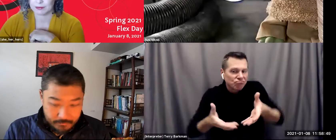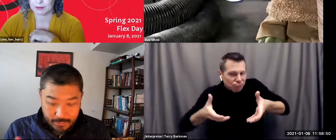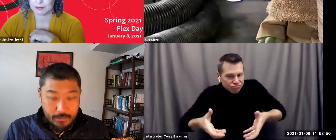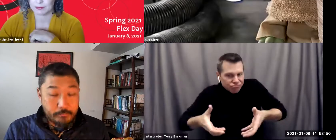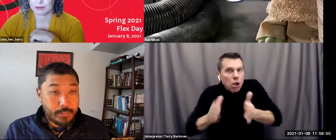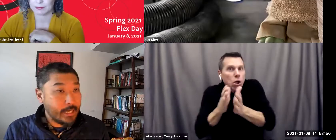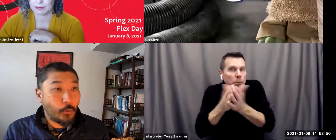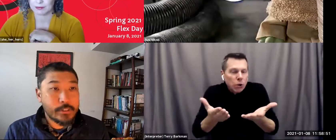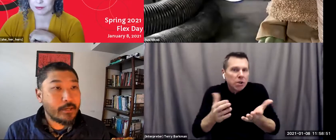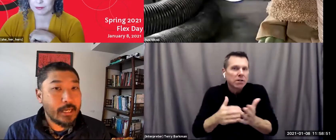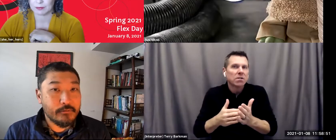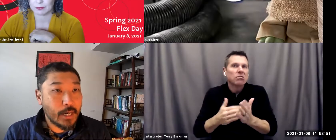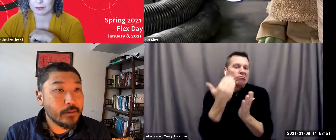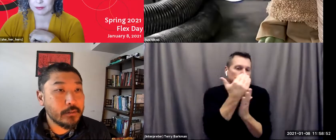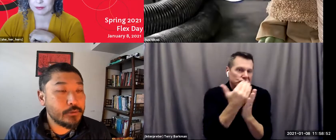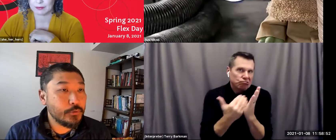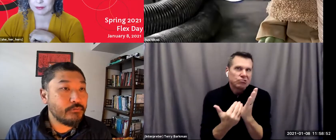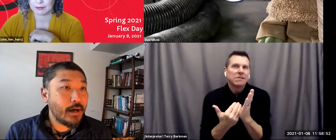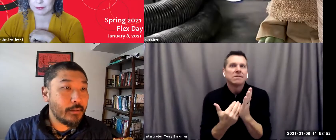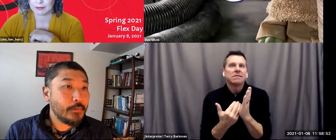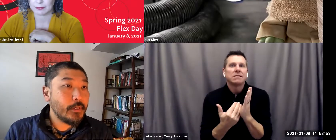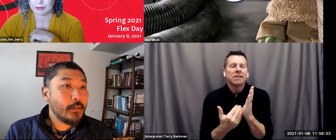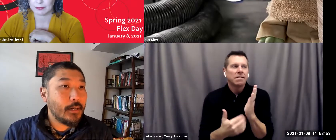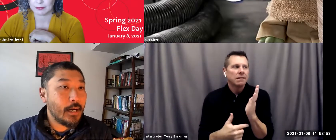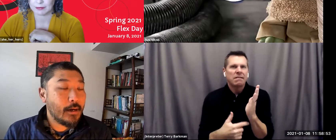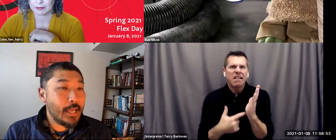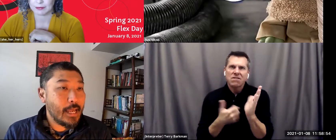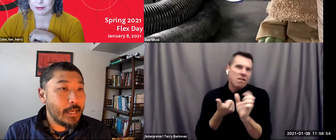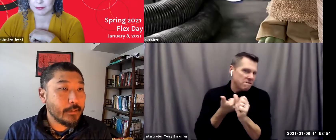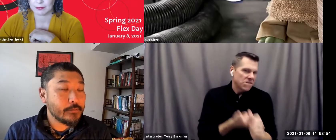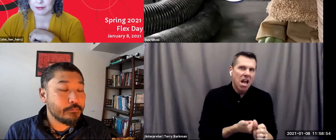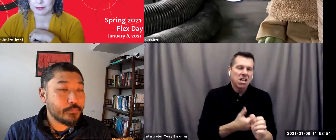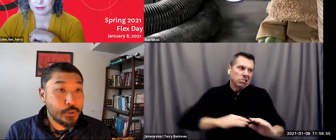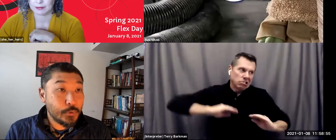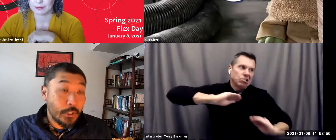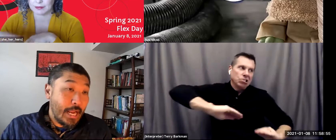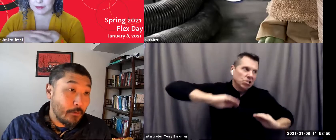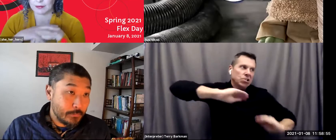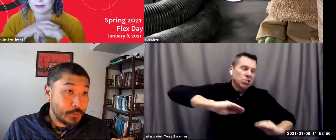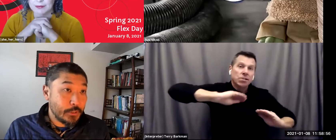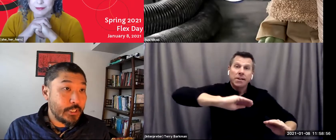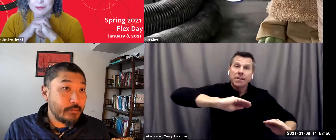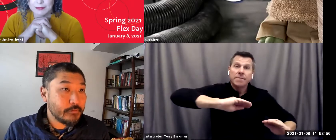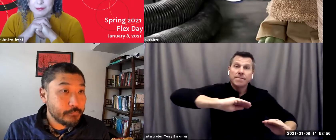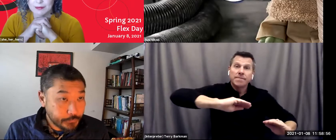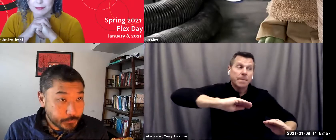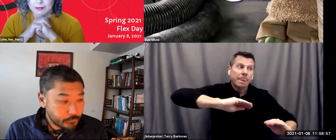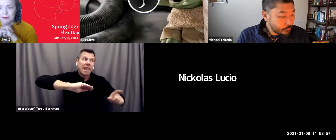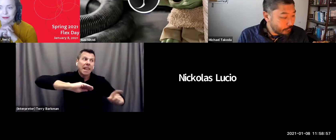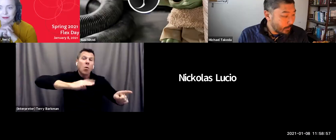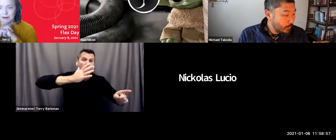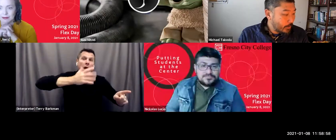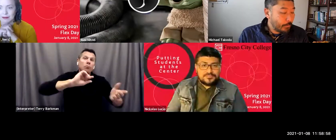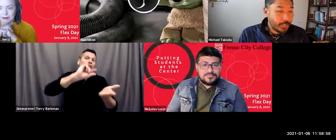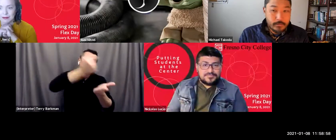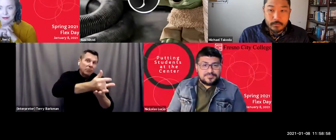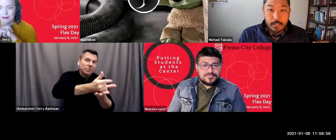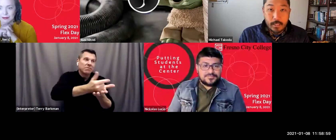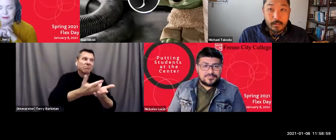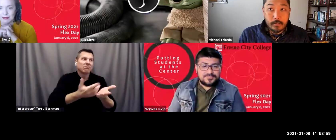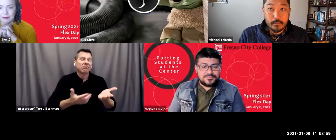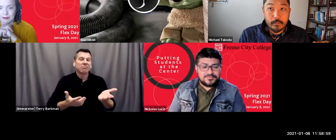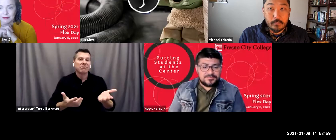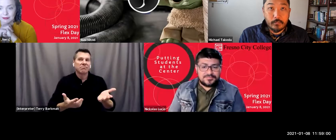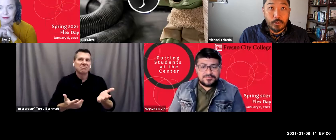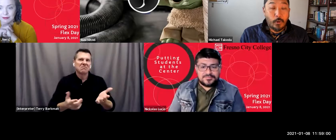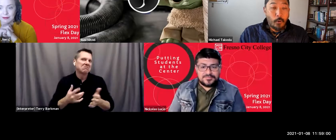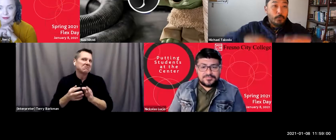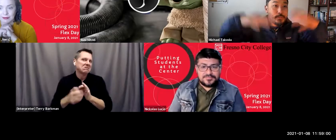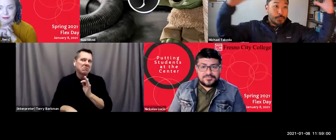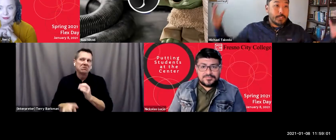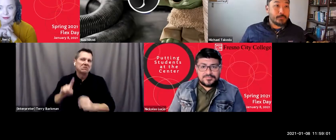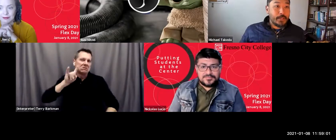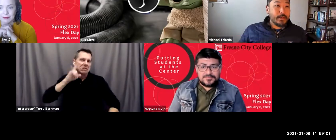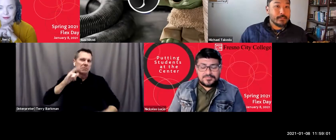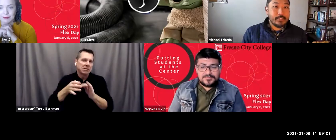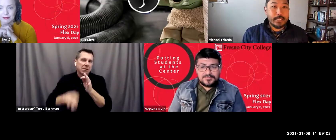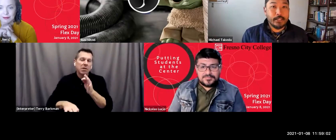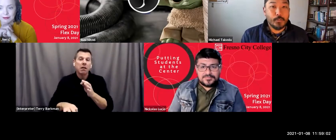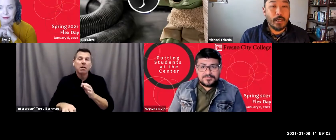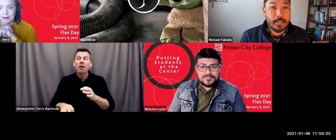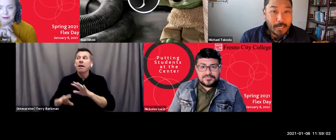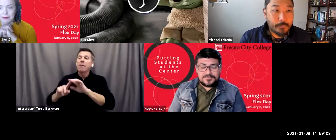have a course outline of records to follow, and student learning outcomes to achieve. But the whole student experience is what Guided